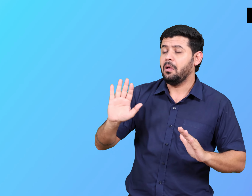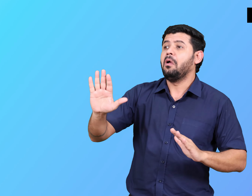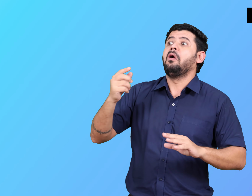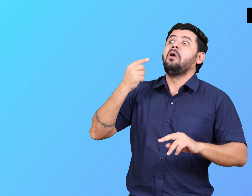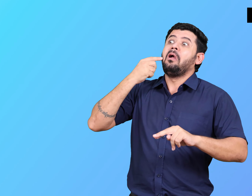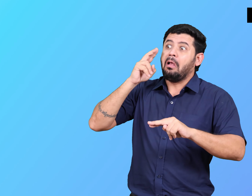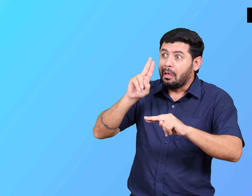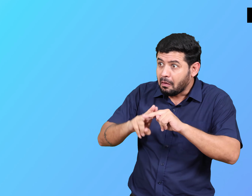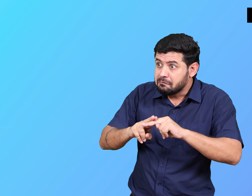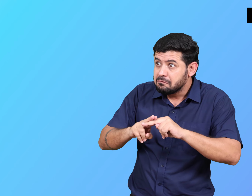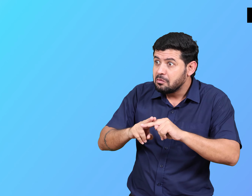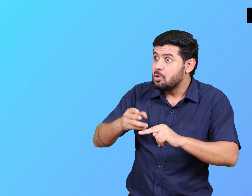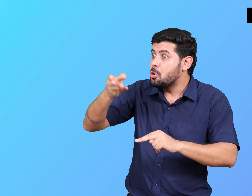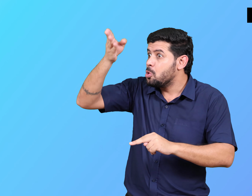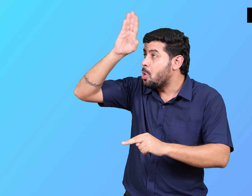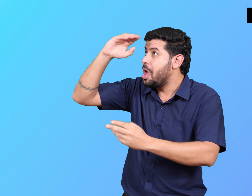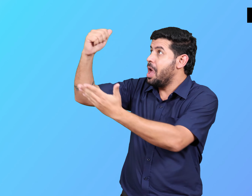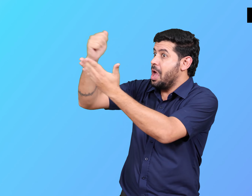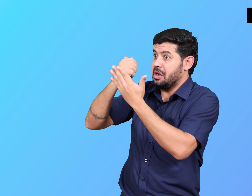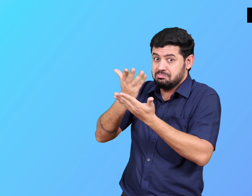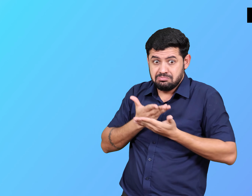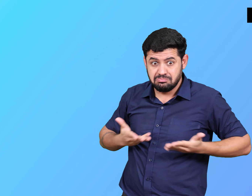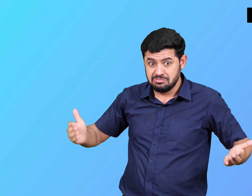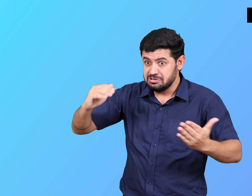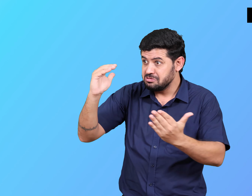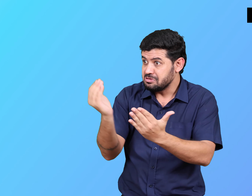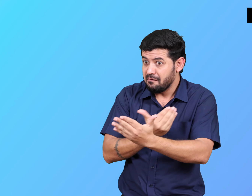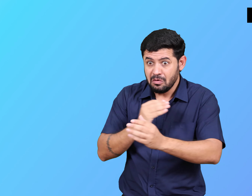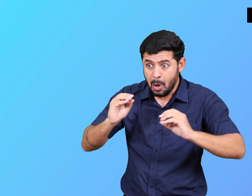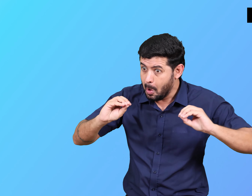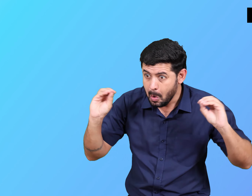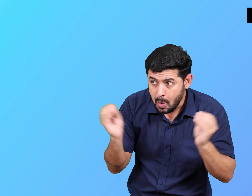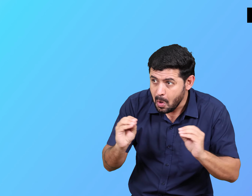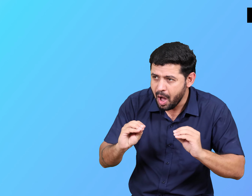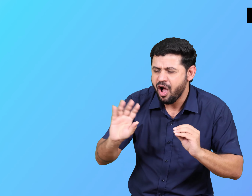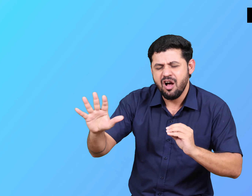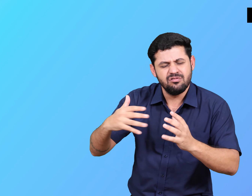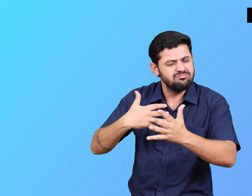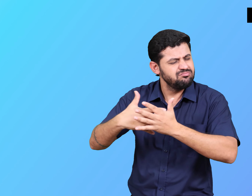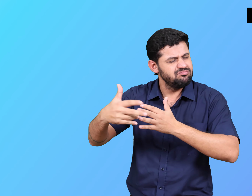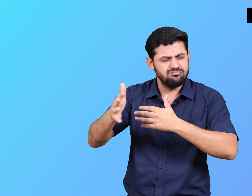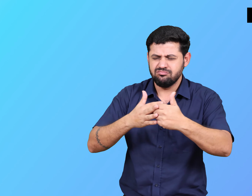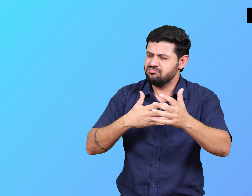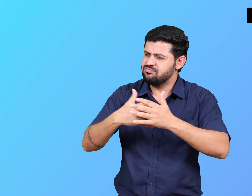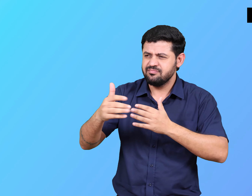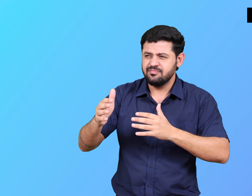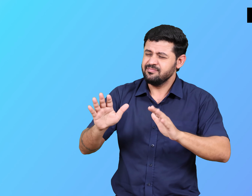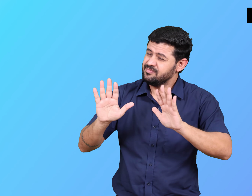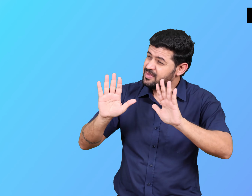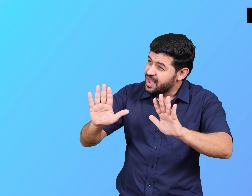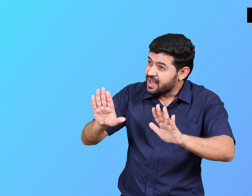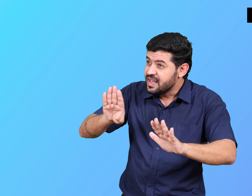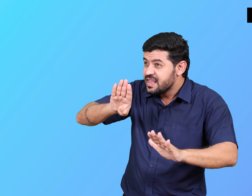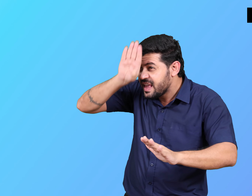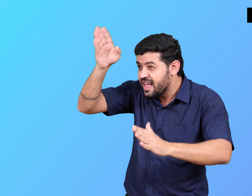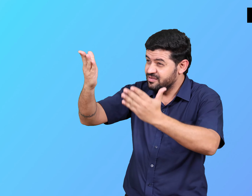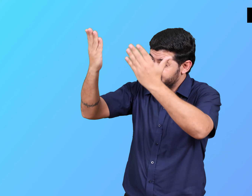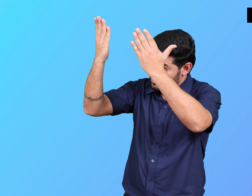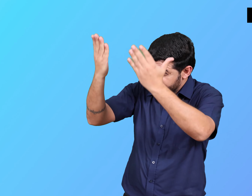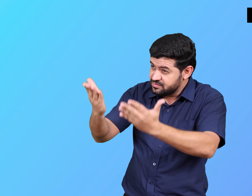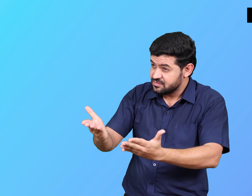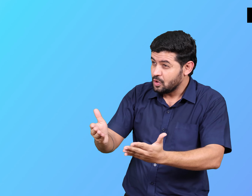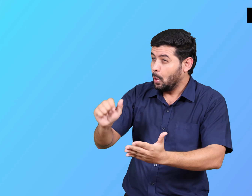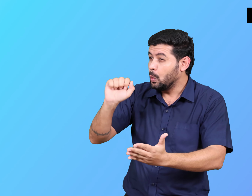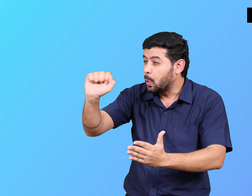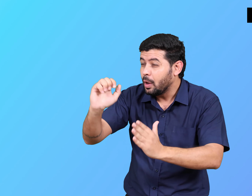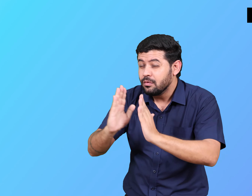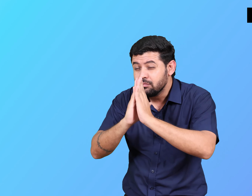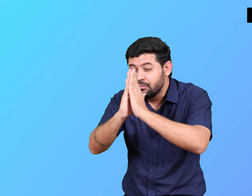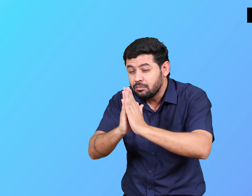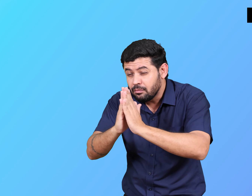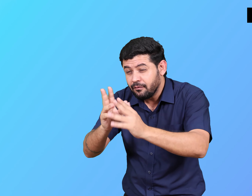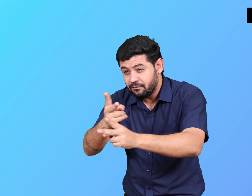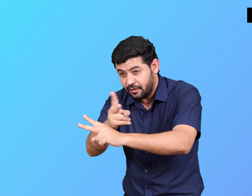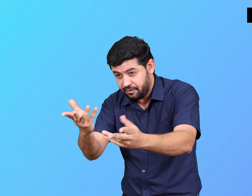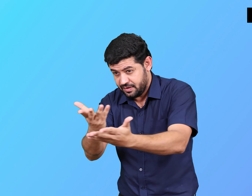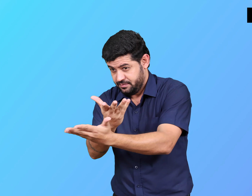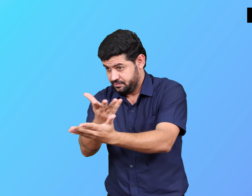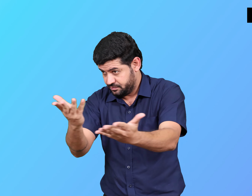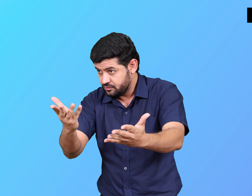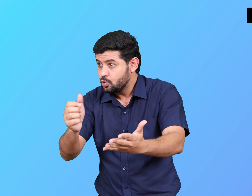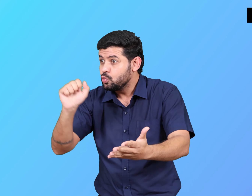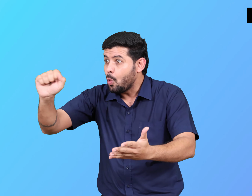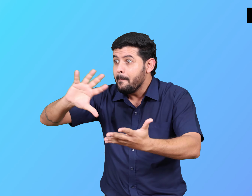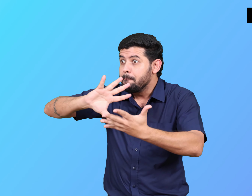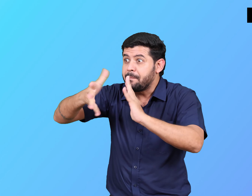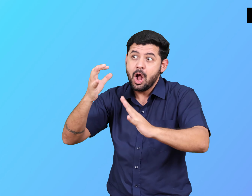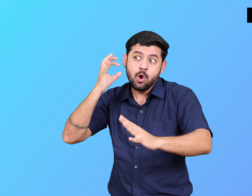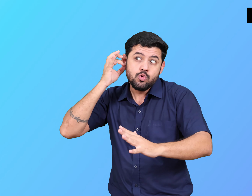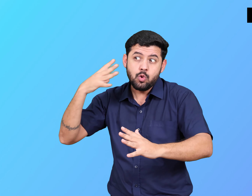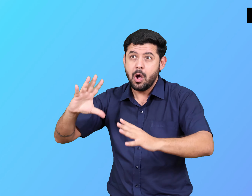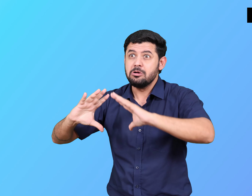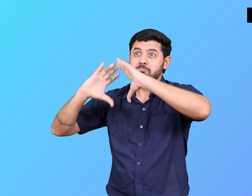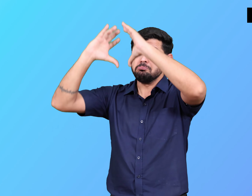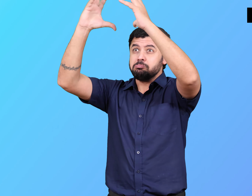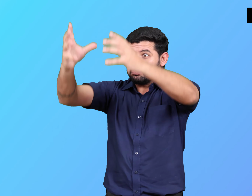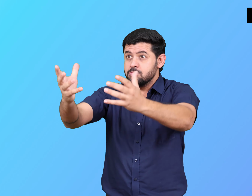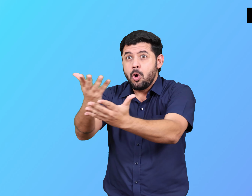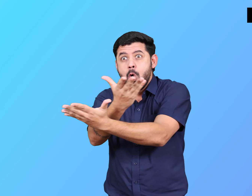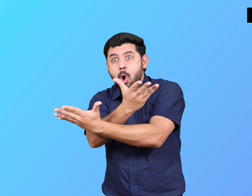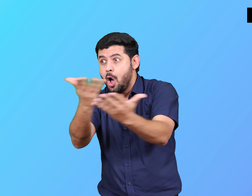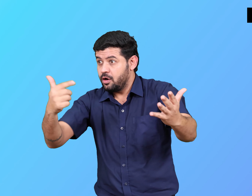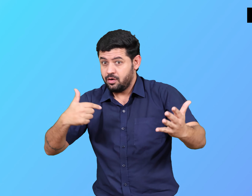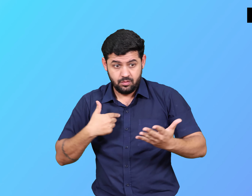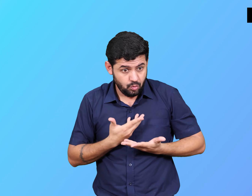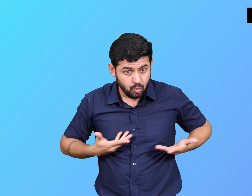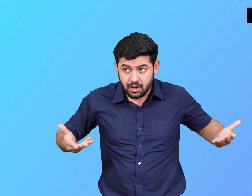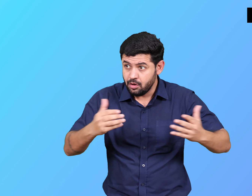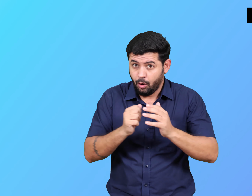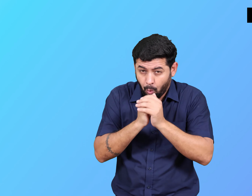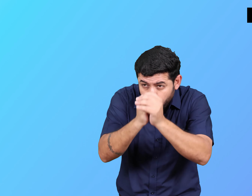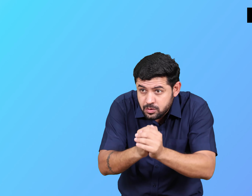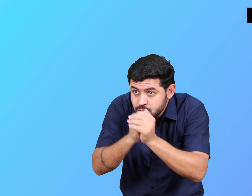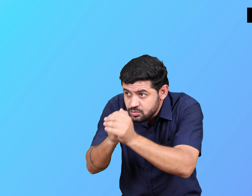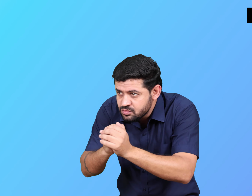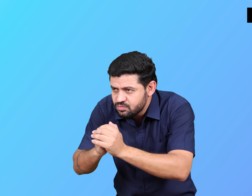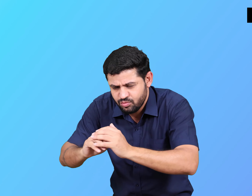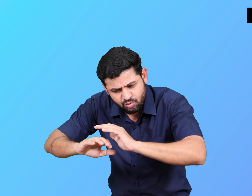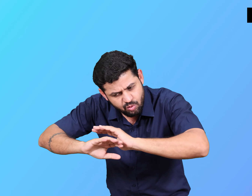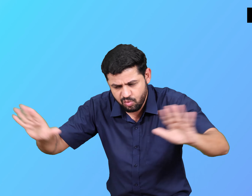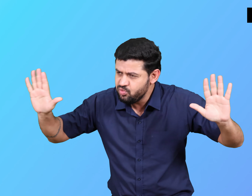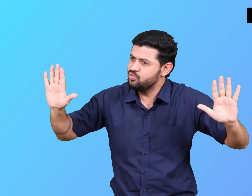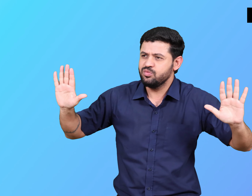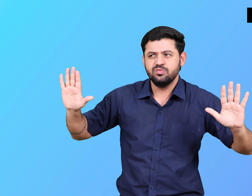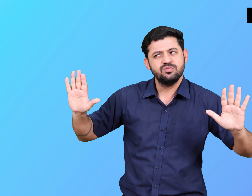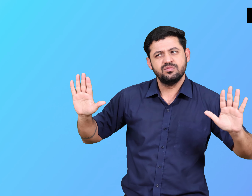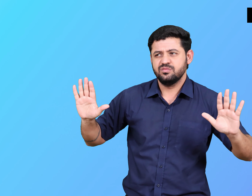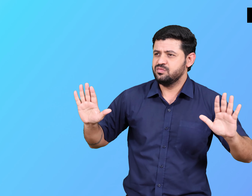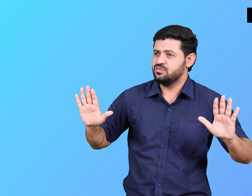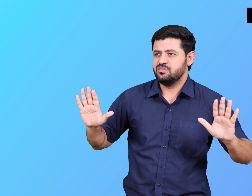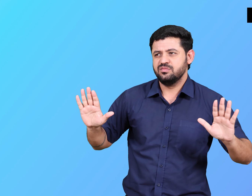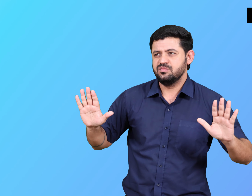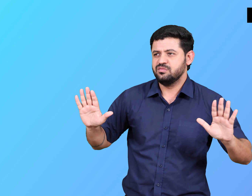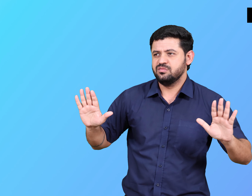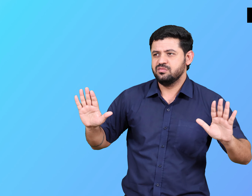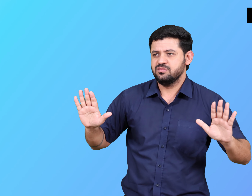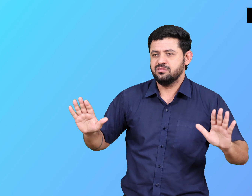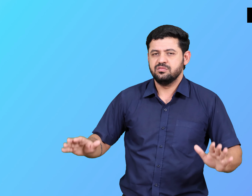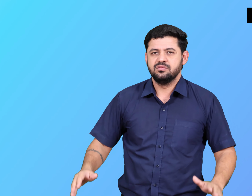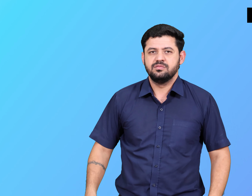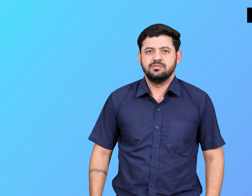But even if God does not save us, we want you to know, King, that we refuse to serve your gods. We will not worship the gold idol you have set up.”